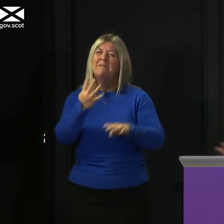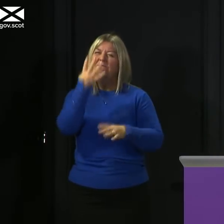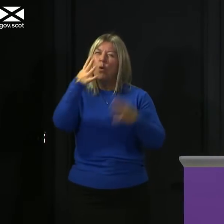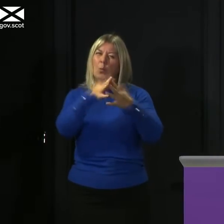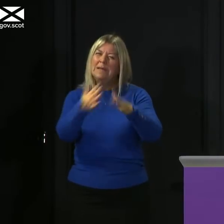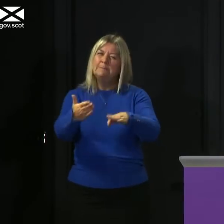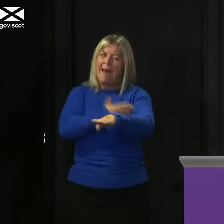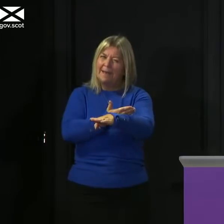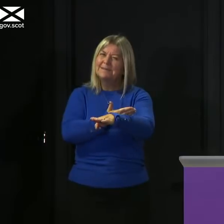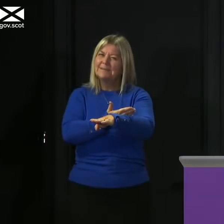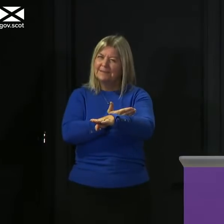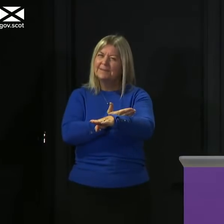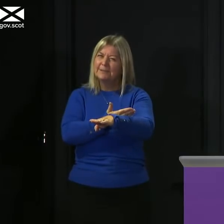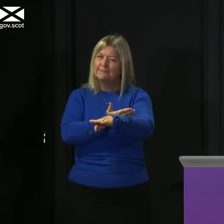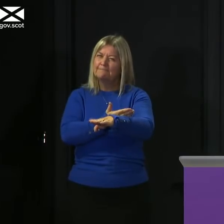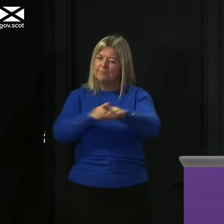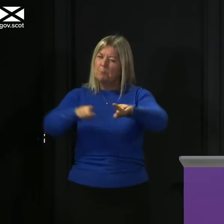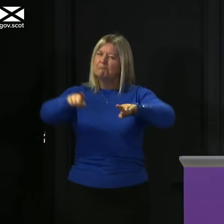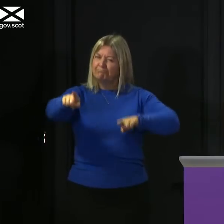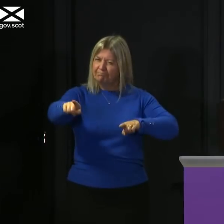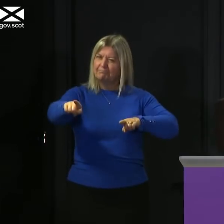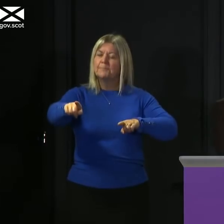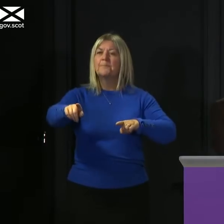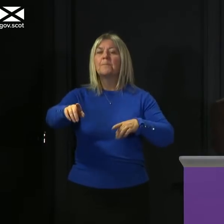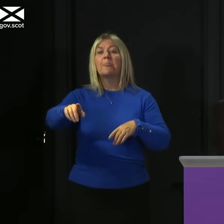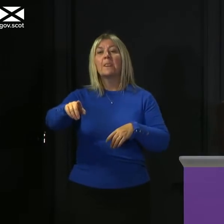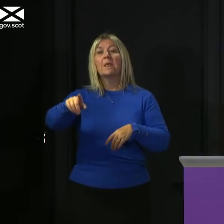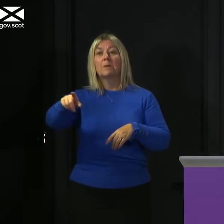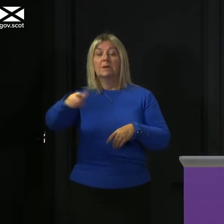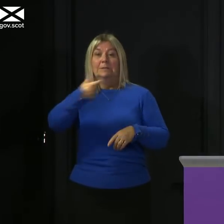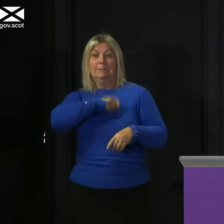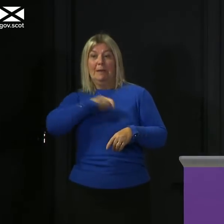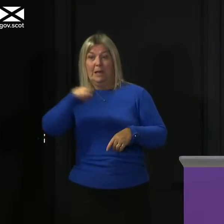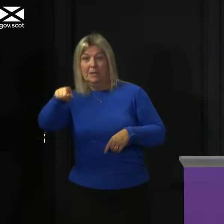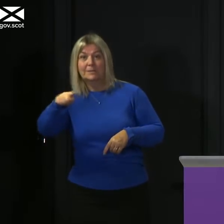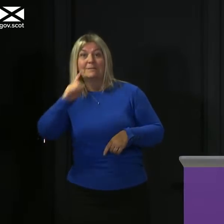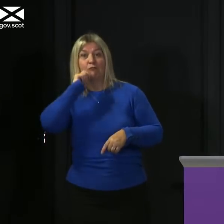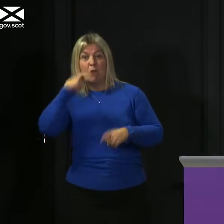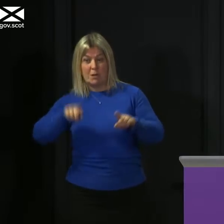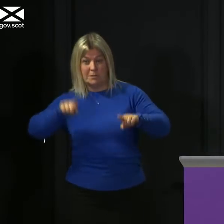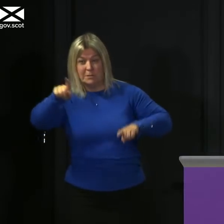where this increase in cases, originally amongst the younger population, started a few weeks before